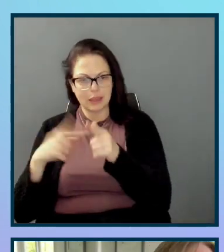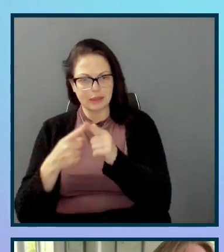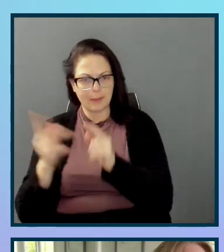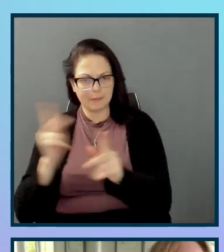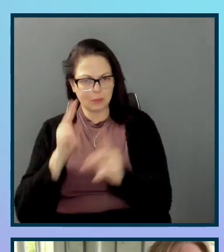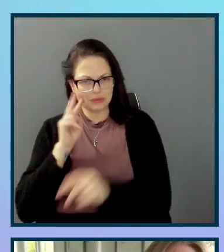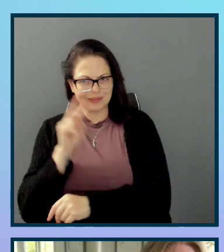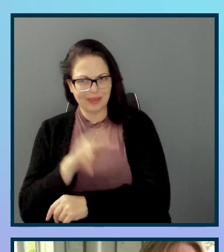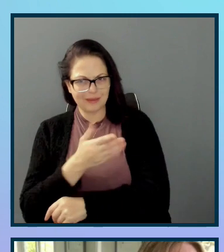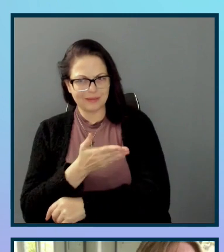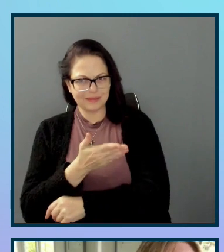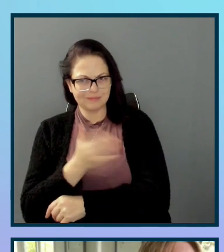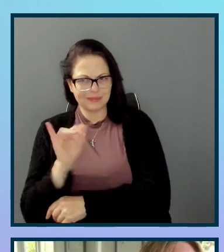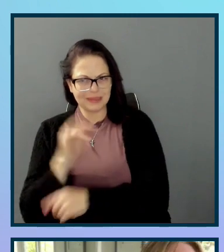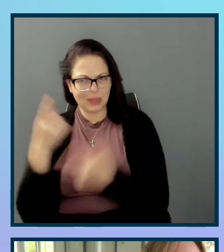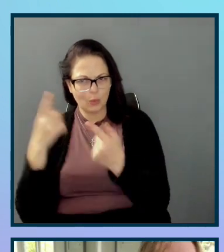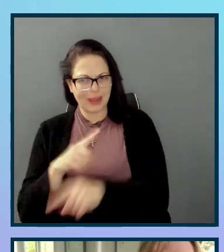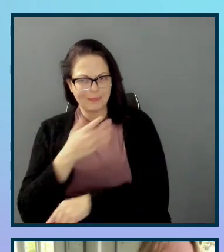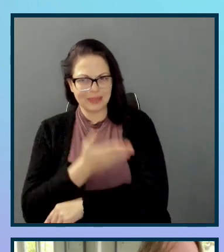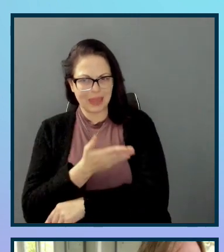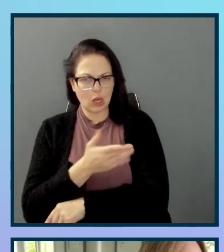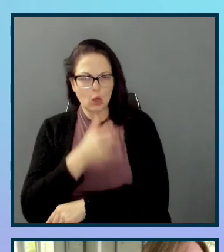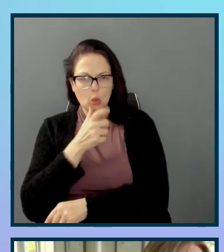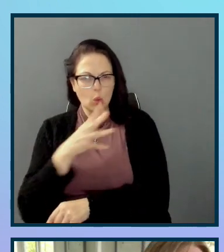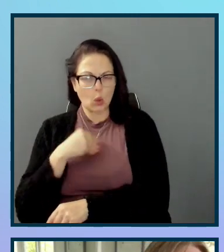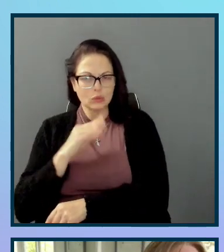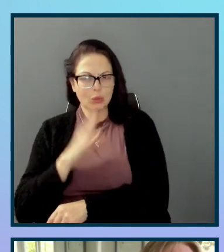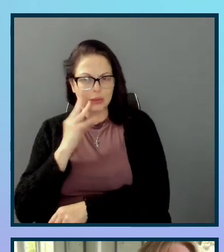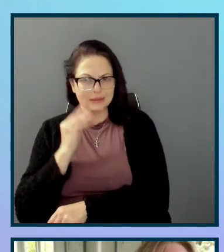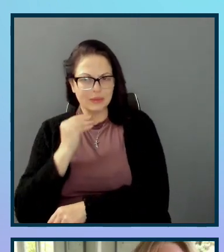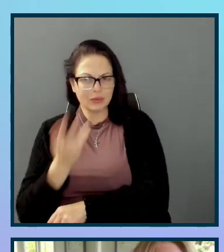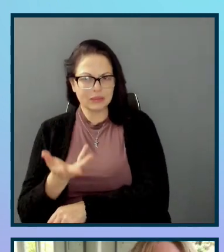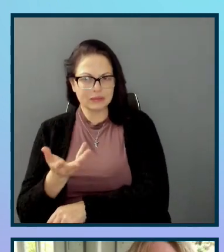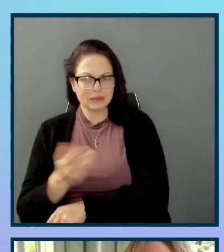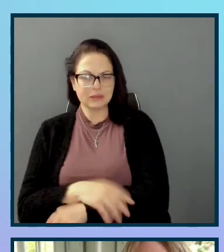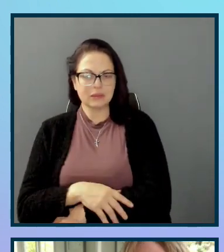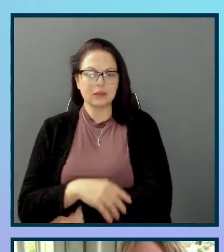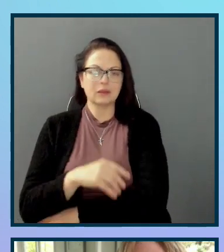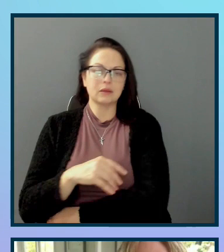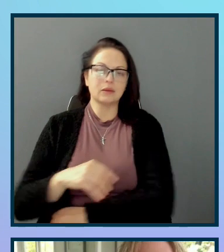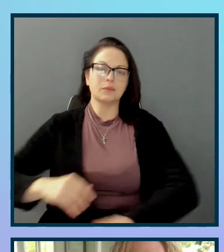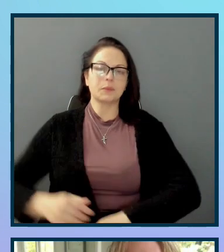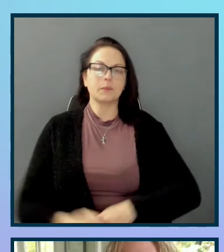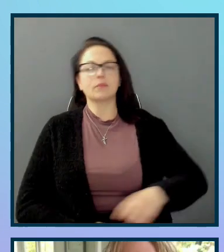Like, what happened here? Who owns your experience? So what happens is this is what it is.